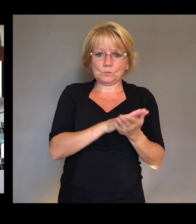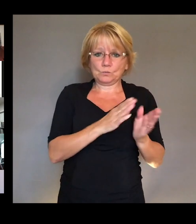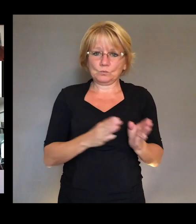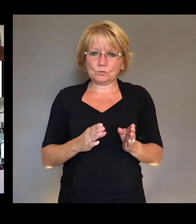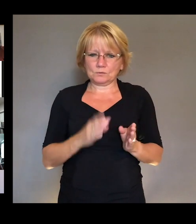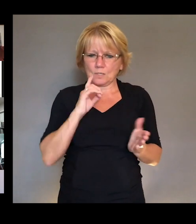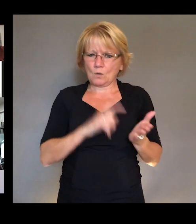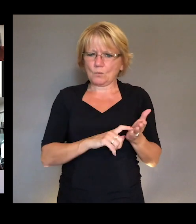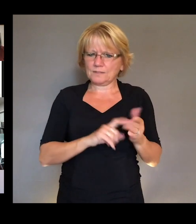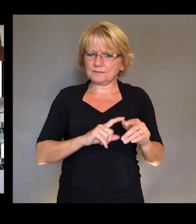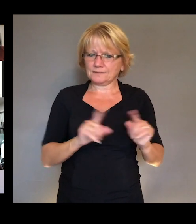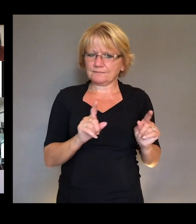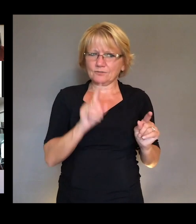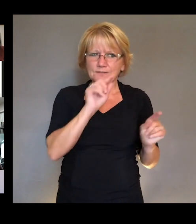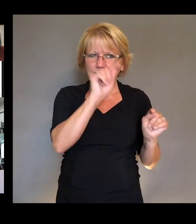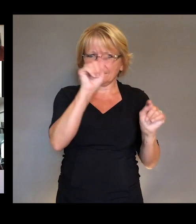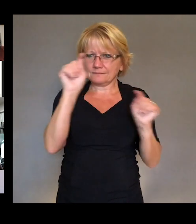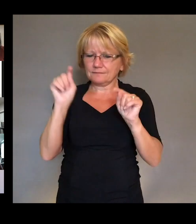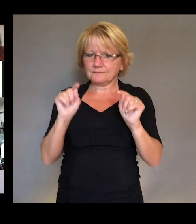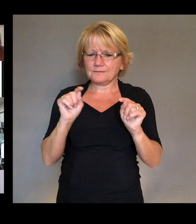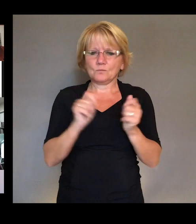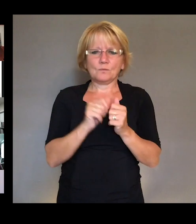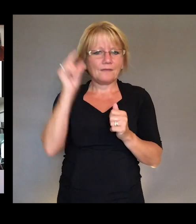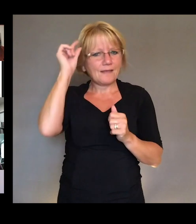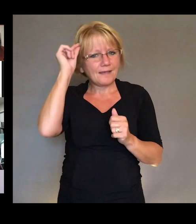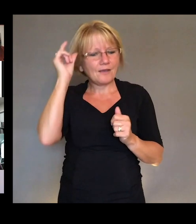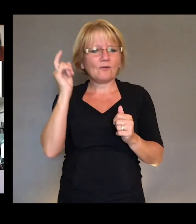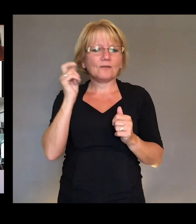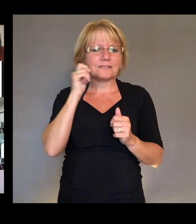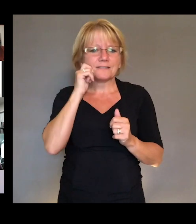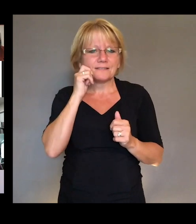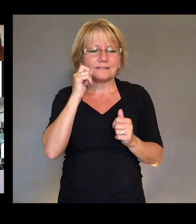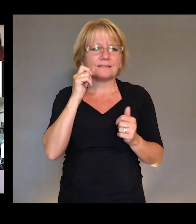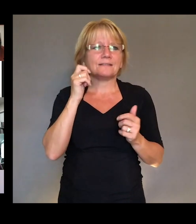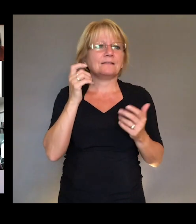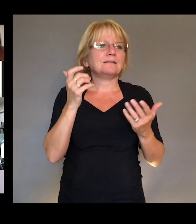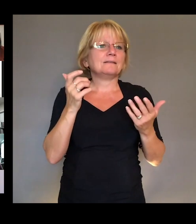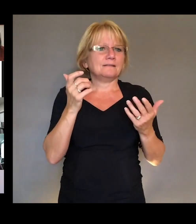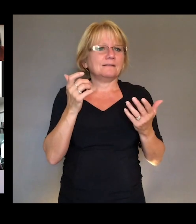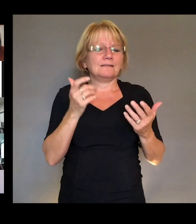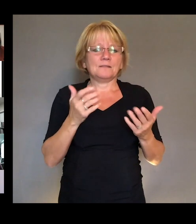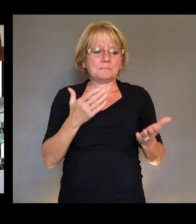you know, preschoolers notice differences. They notice differences in hair texture in skin tone, and, you know,